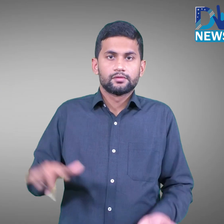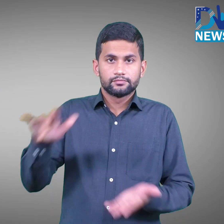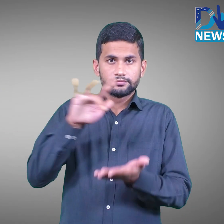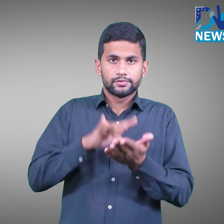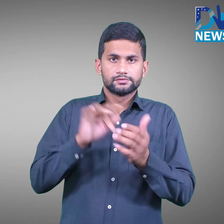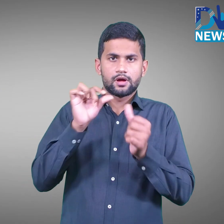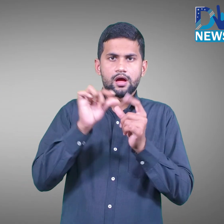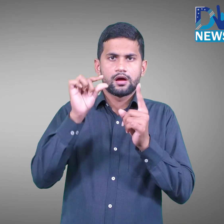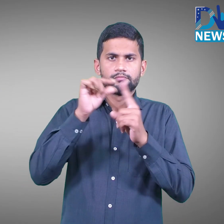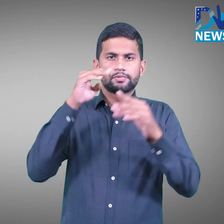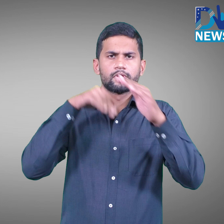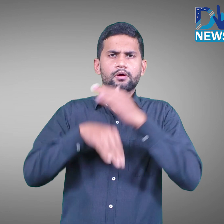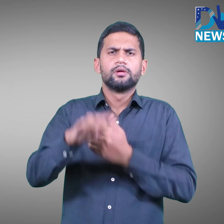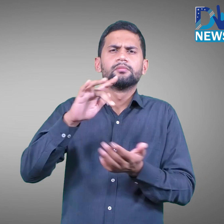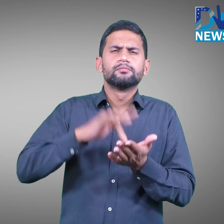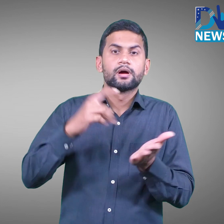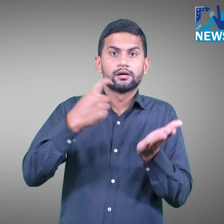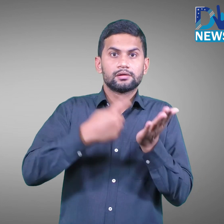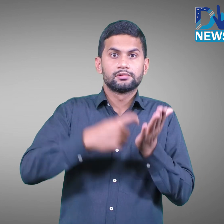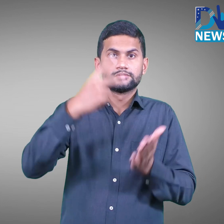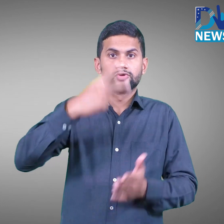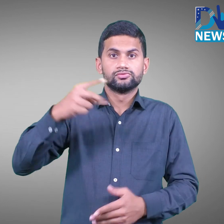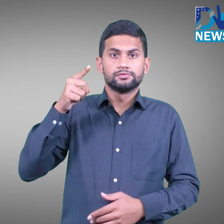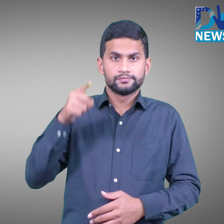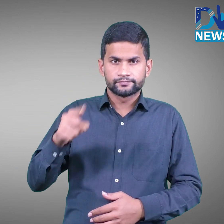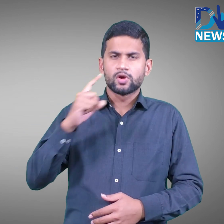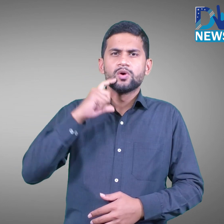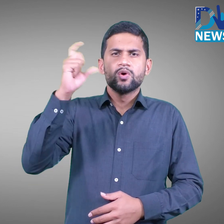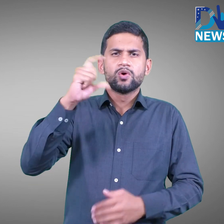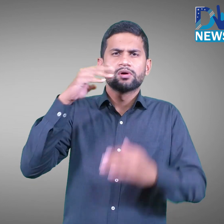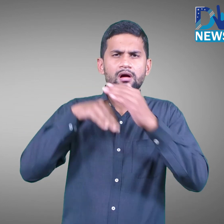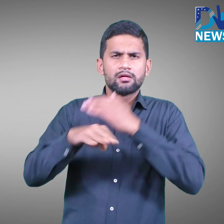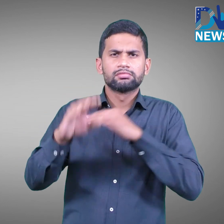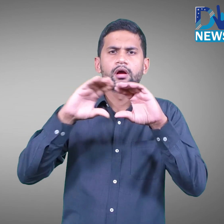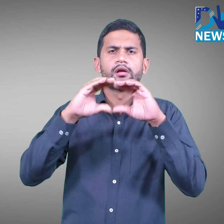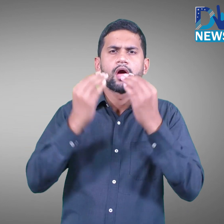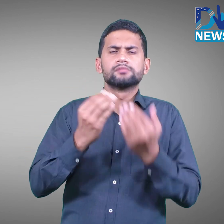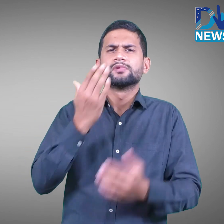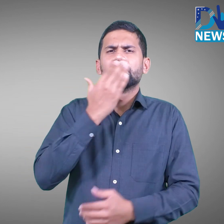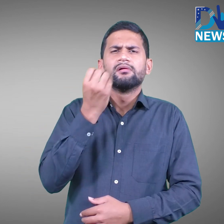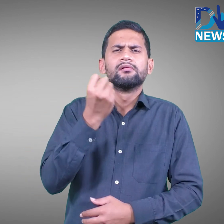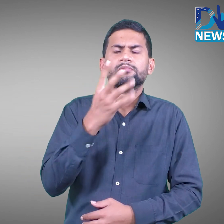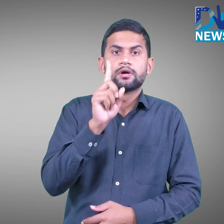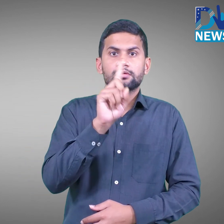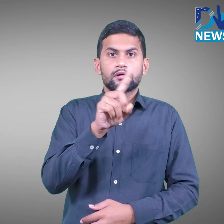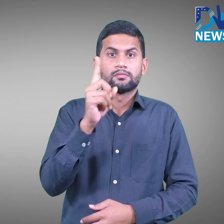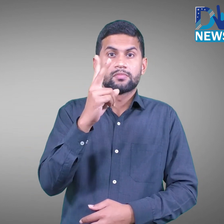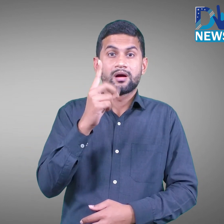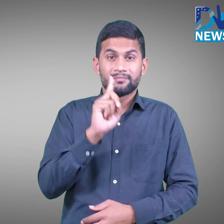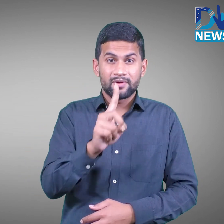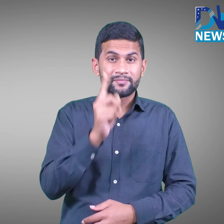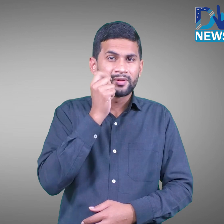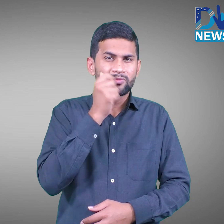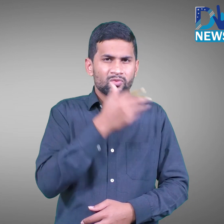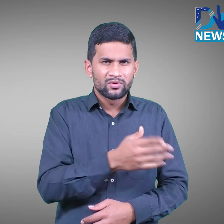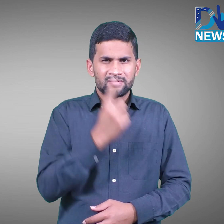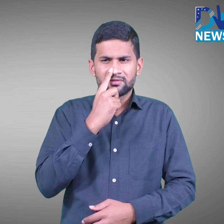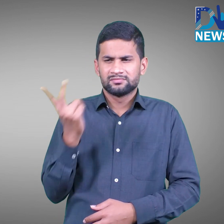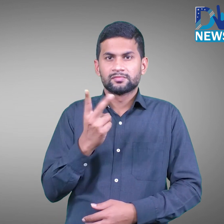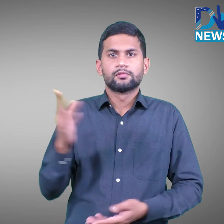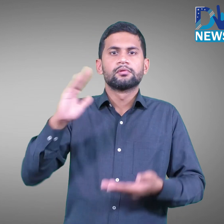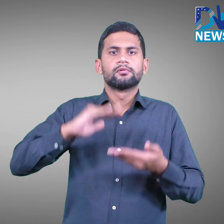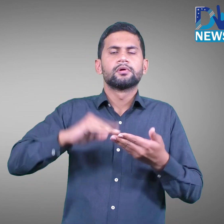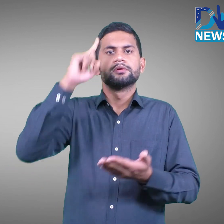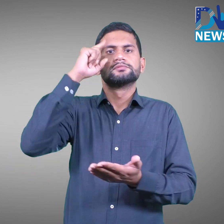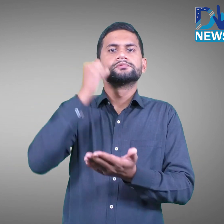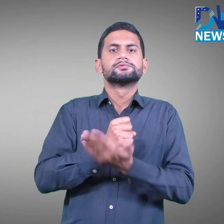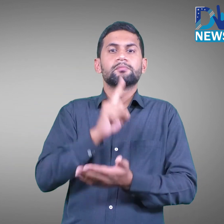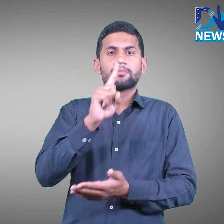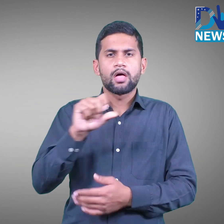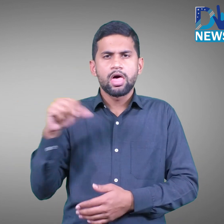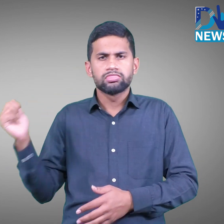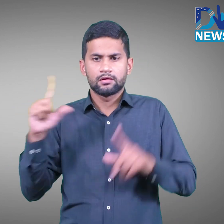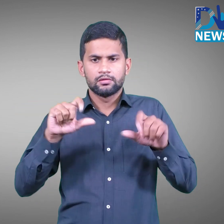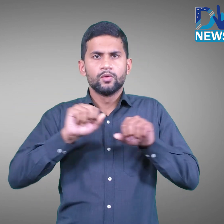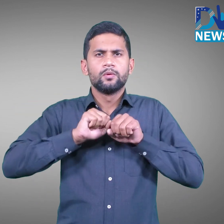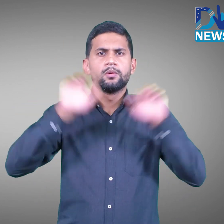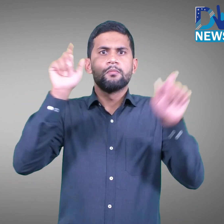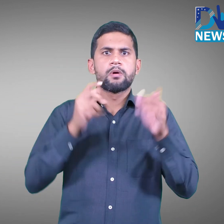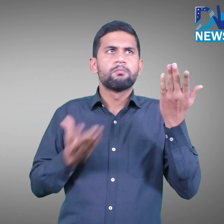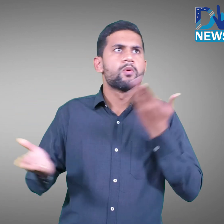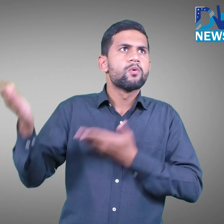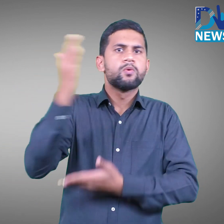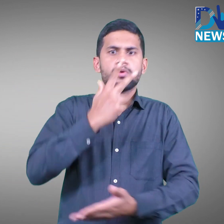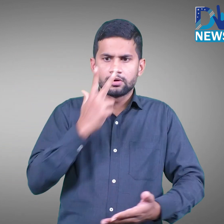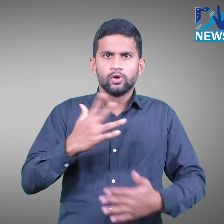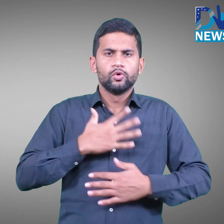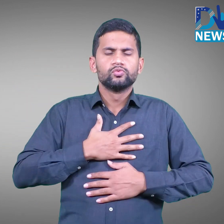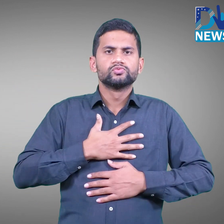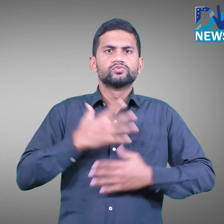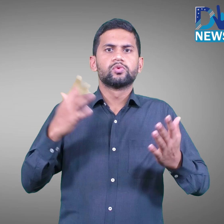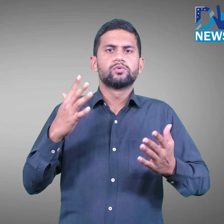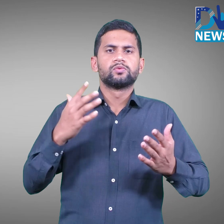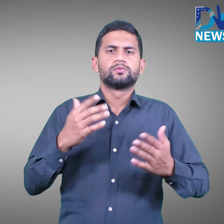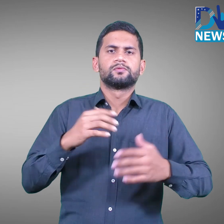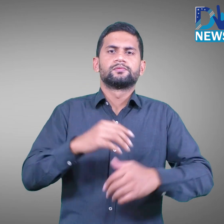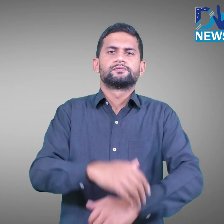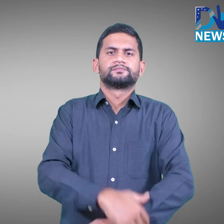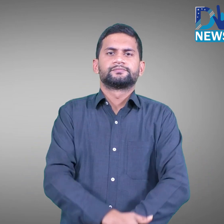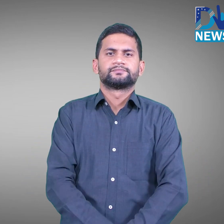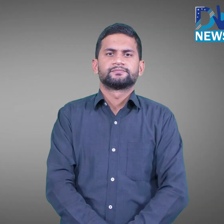2 minors get 'married' in a classroom of their college in Andhra, pics viral